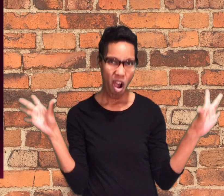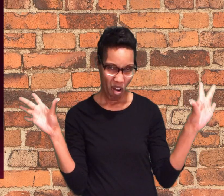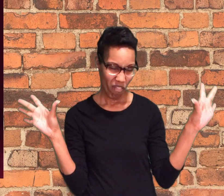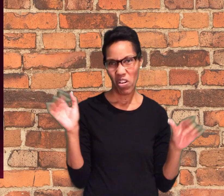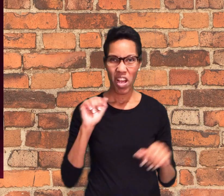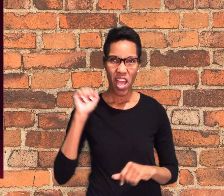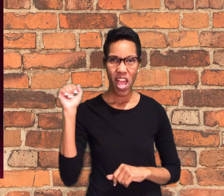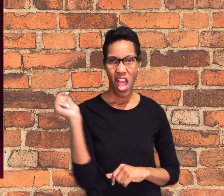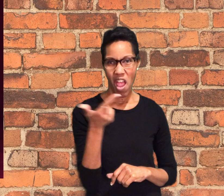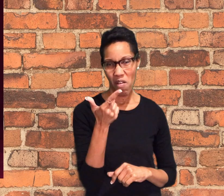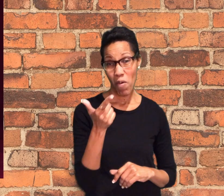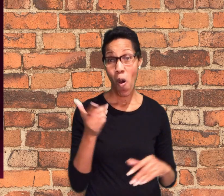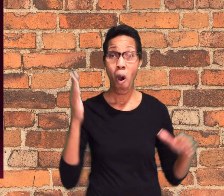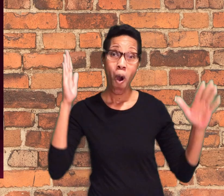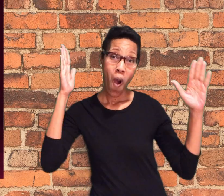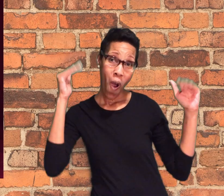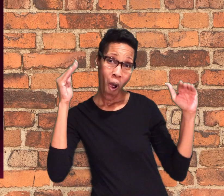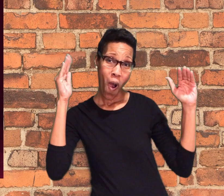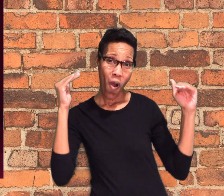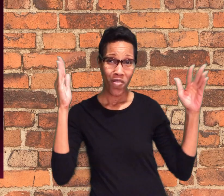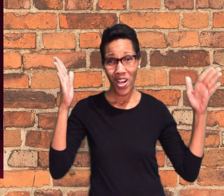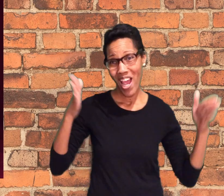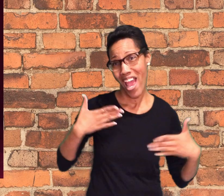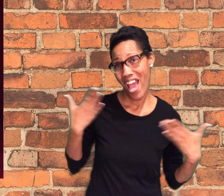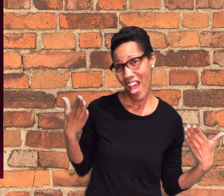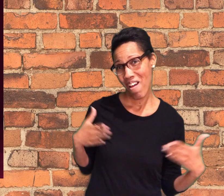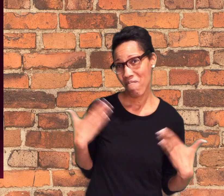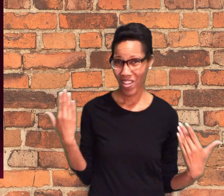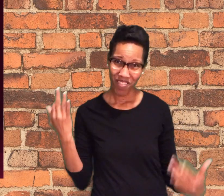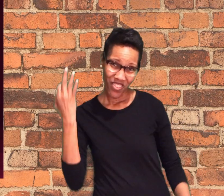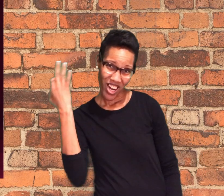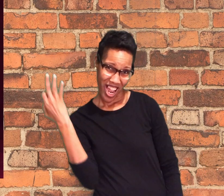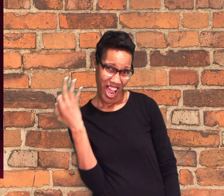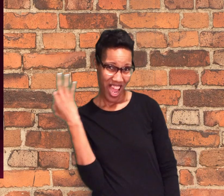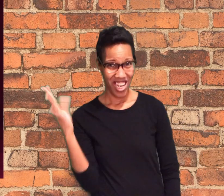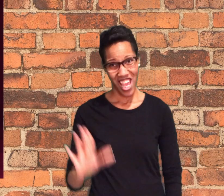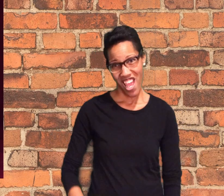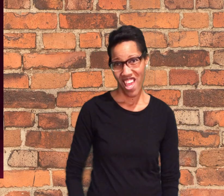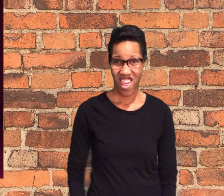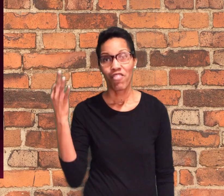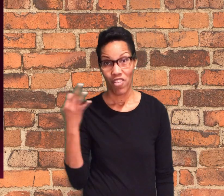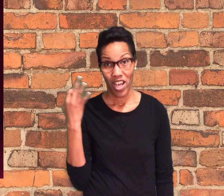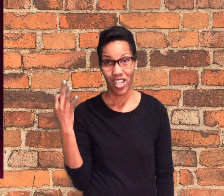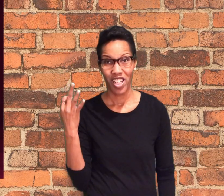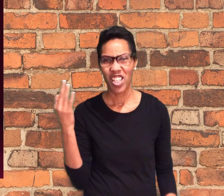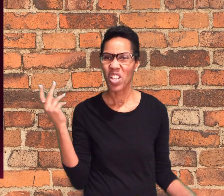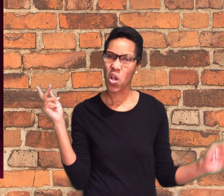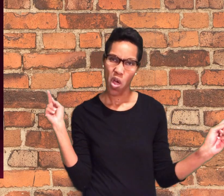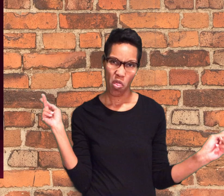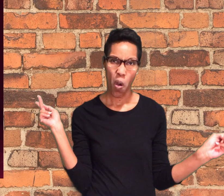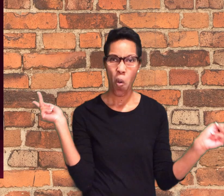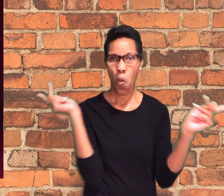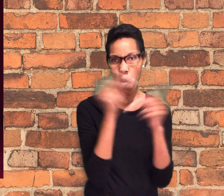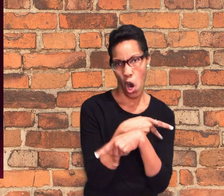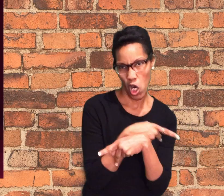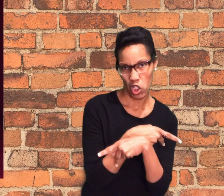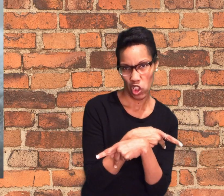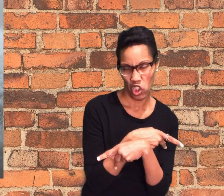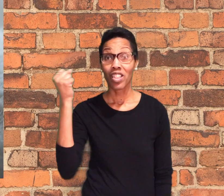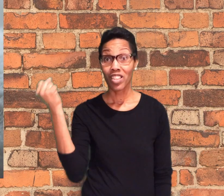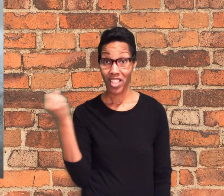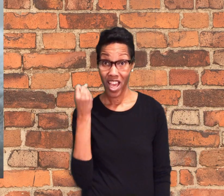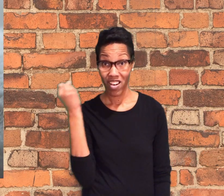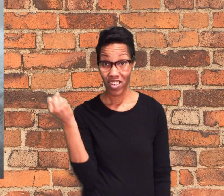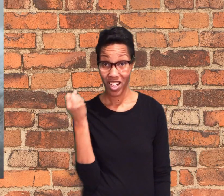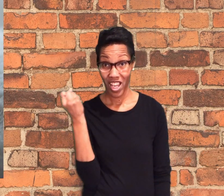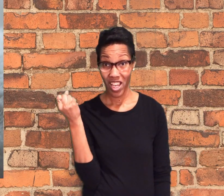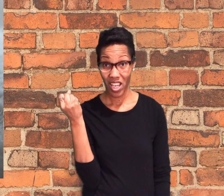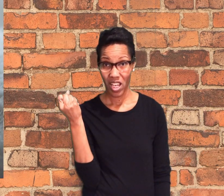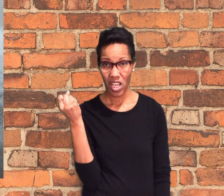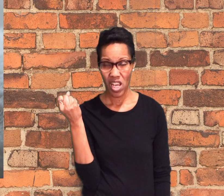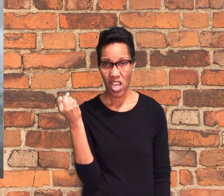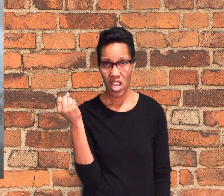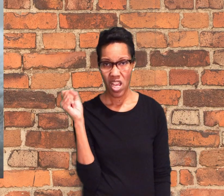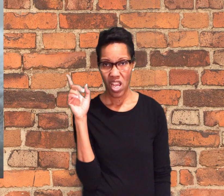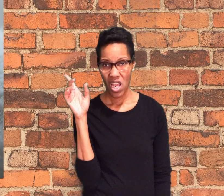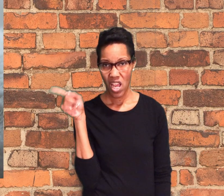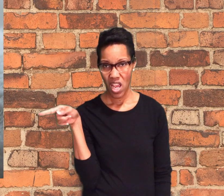everyone's hopeful and happy on Fridays Fridays it's the worst Saturday I don't